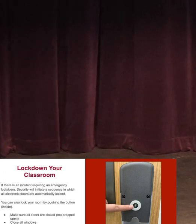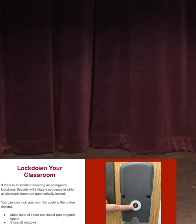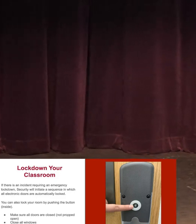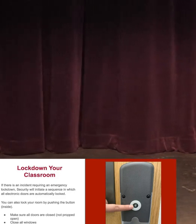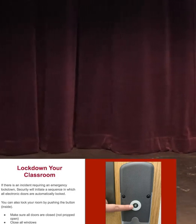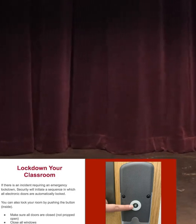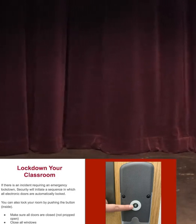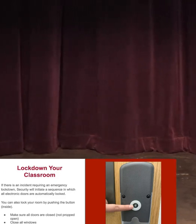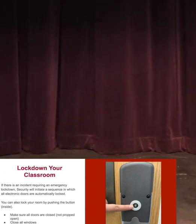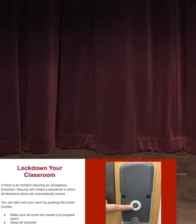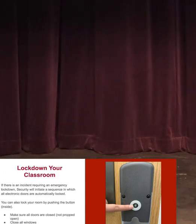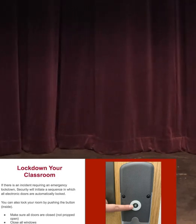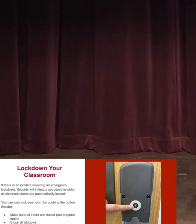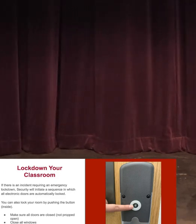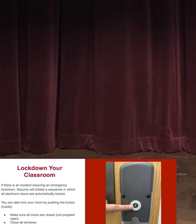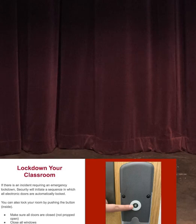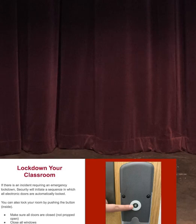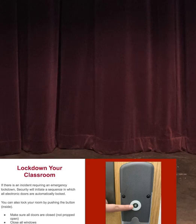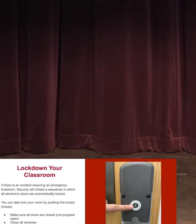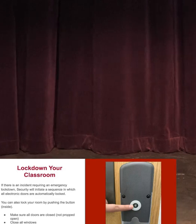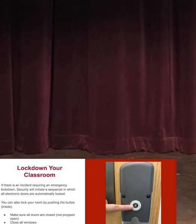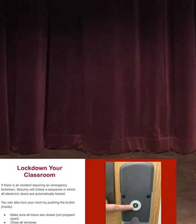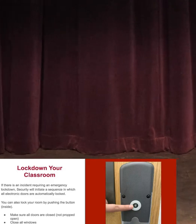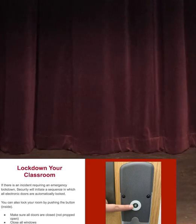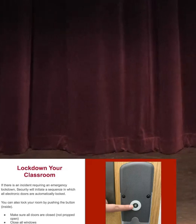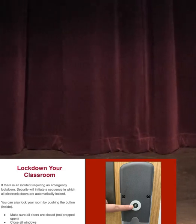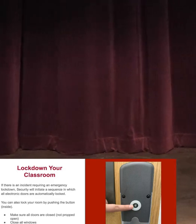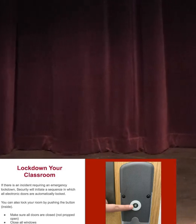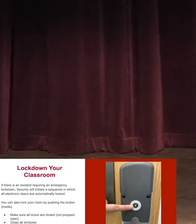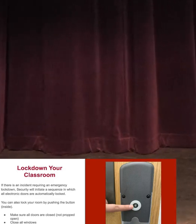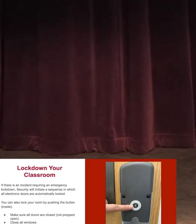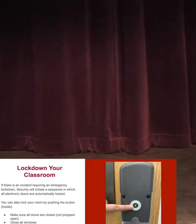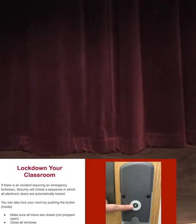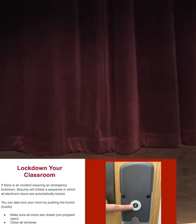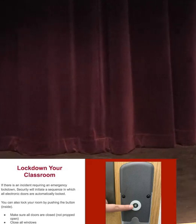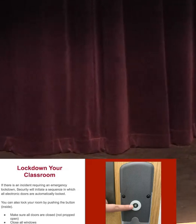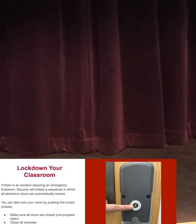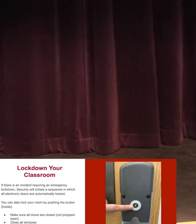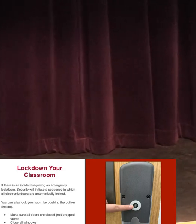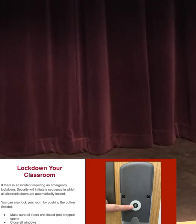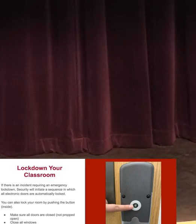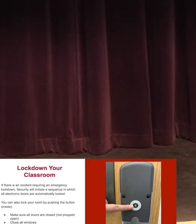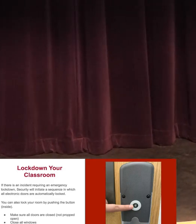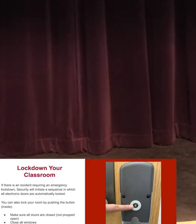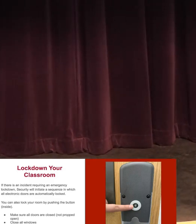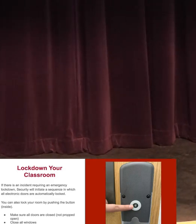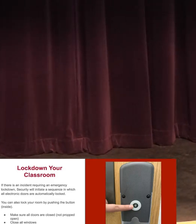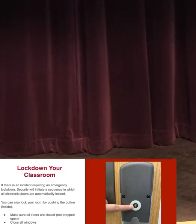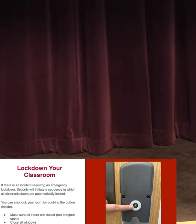You can't. It is a tough decision or -- decision you have to make but we made it for the benefit of the masses and